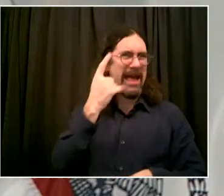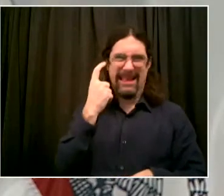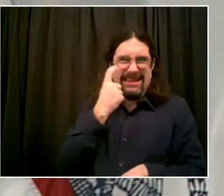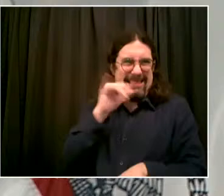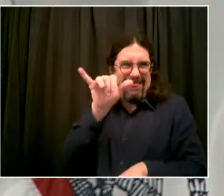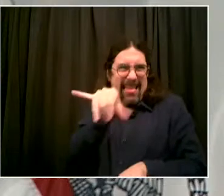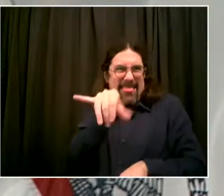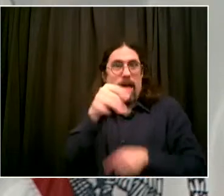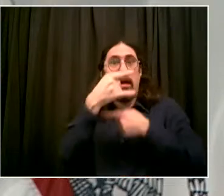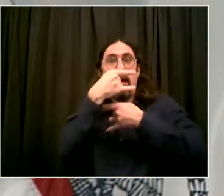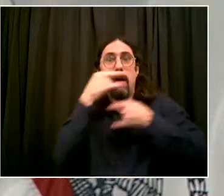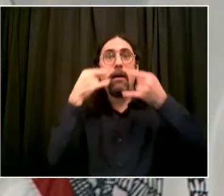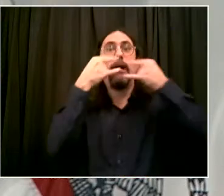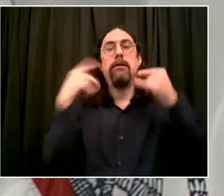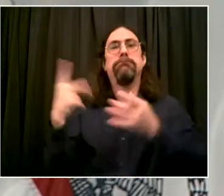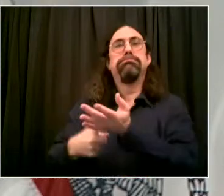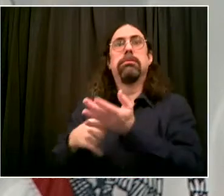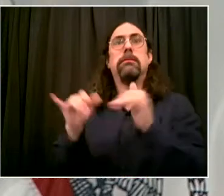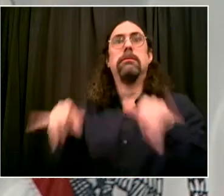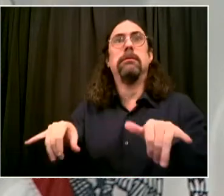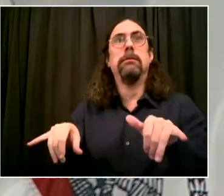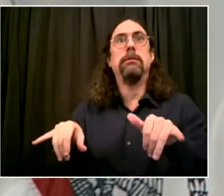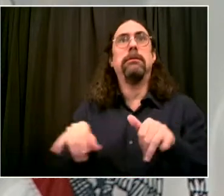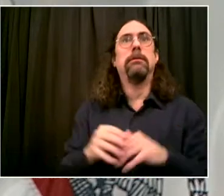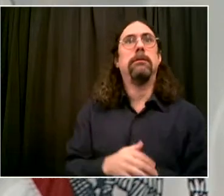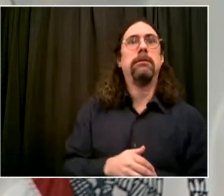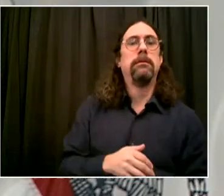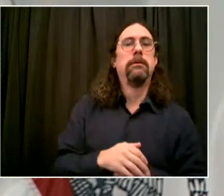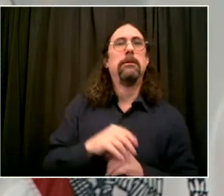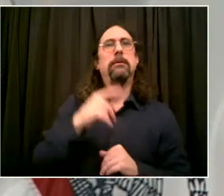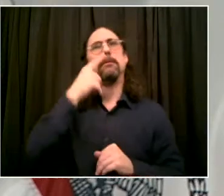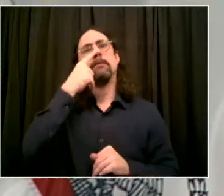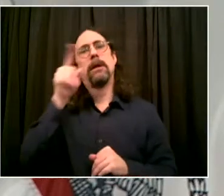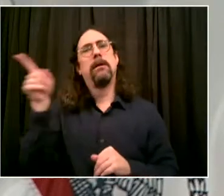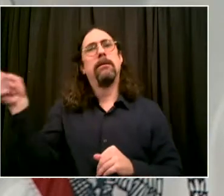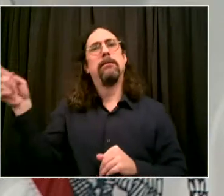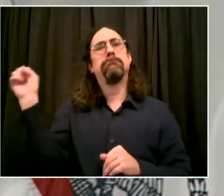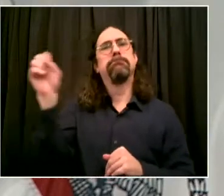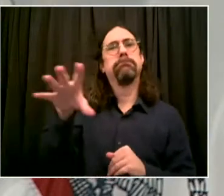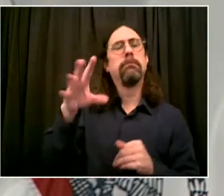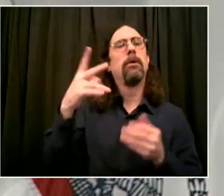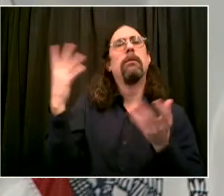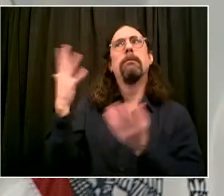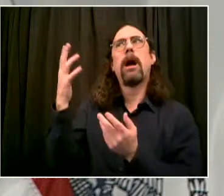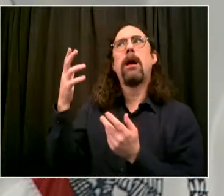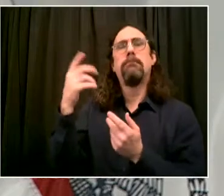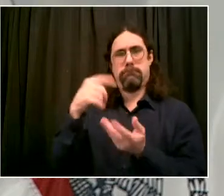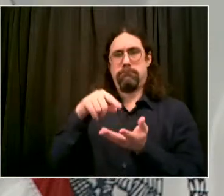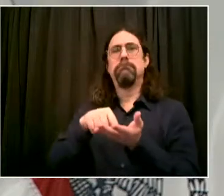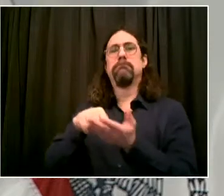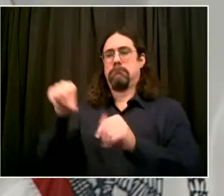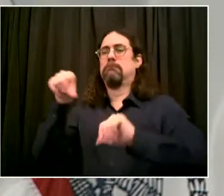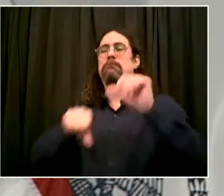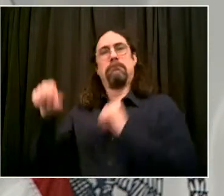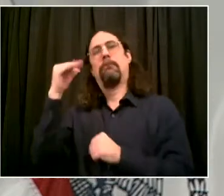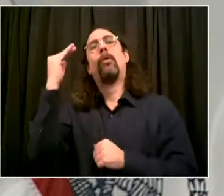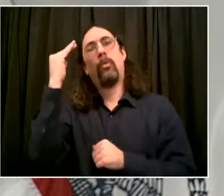OF WHAT WE KNOW AND DON'T KNOW ABOUT T E THNEW VARRNCIAE AT THIS POINT. OBVIOUSLY THERE'S SOME ALARM OUT THERE, WE WANT TO SET